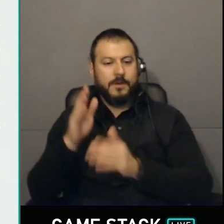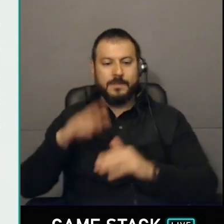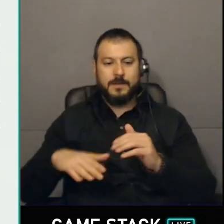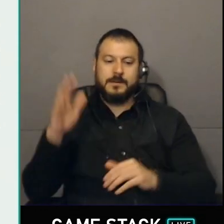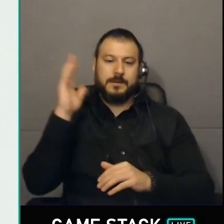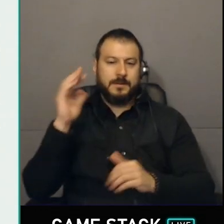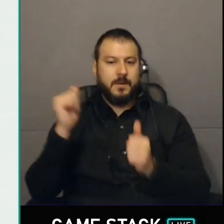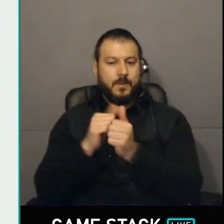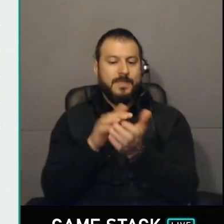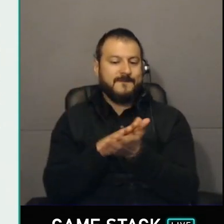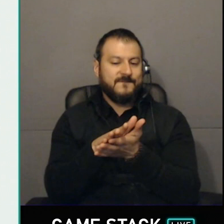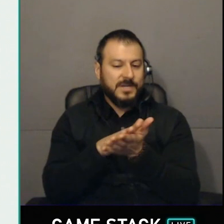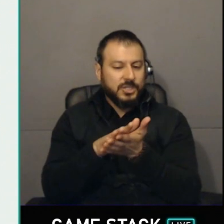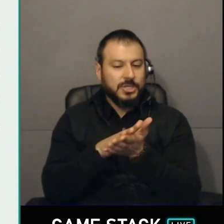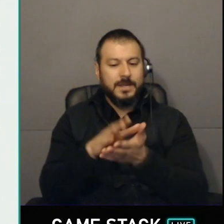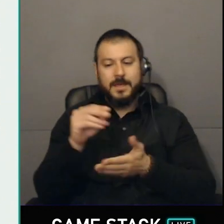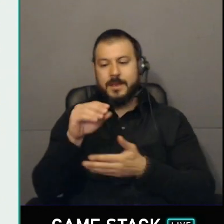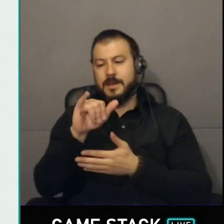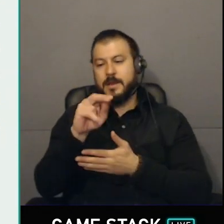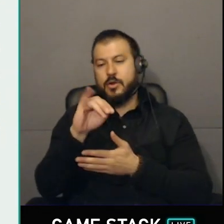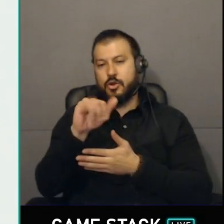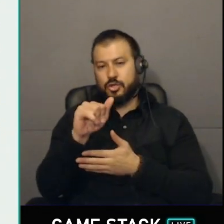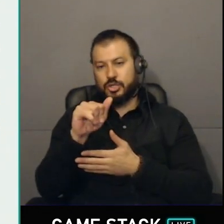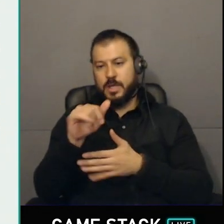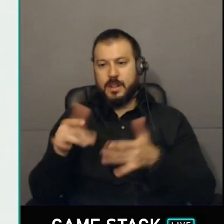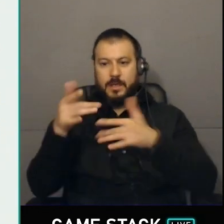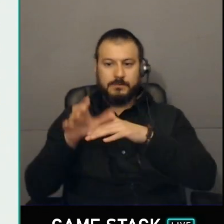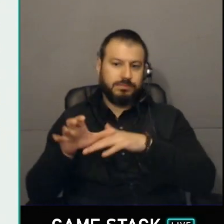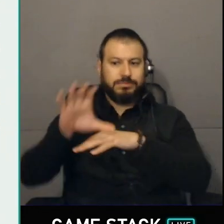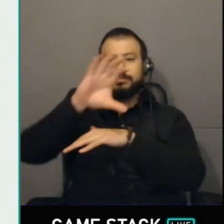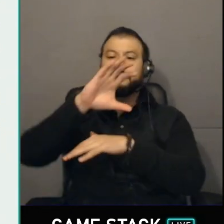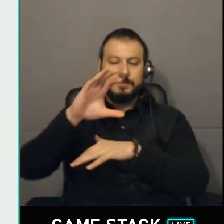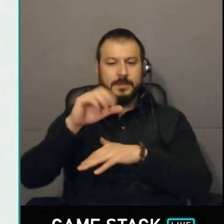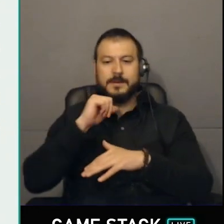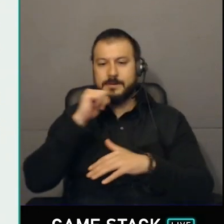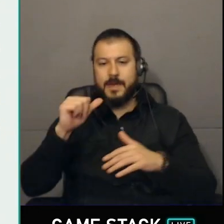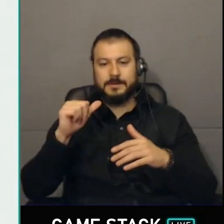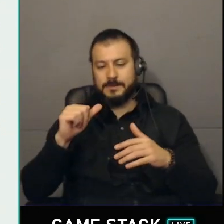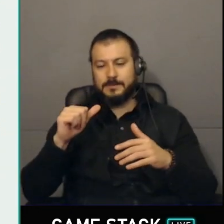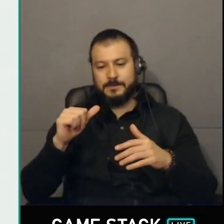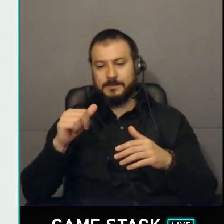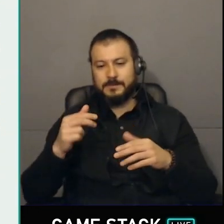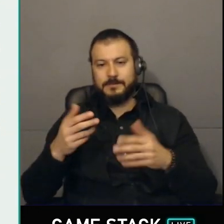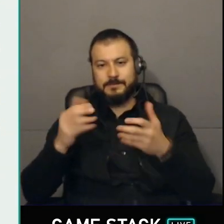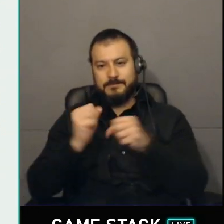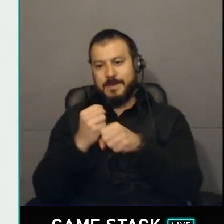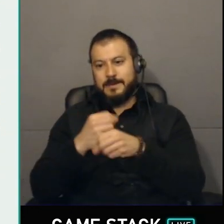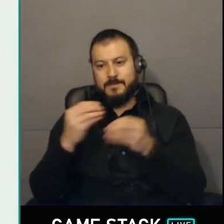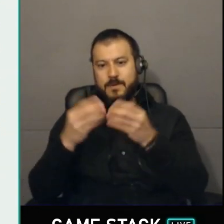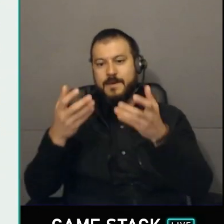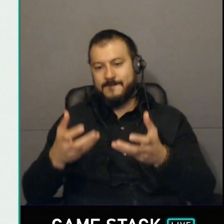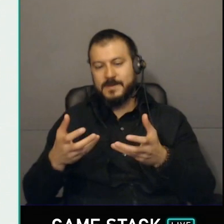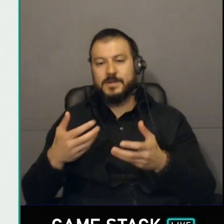friction being a problem, and inertia being not scaled. So, we want to trim the tempo on those final